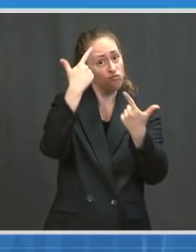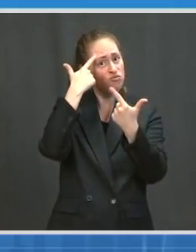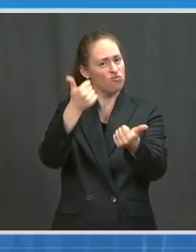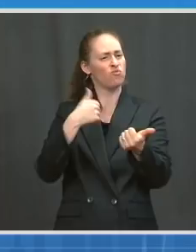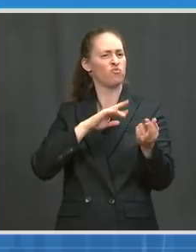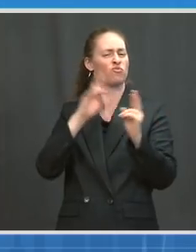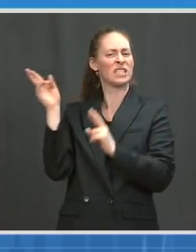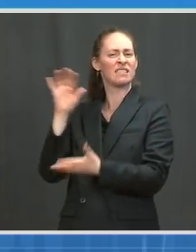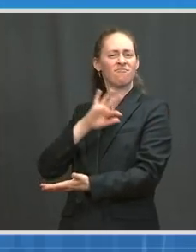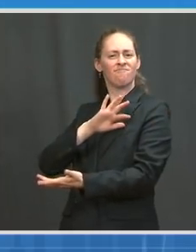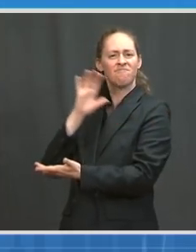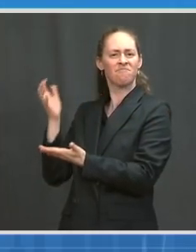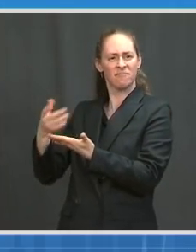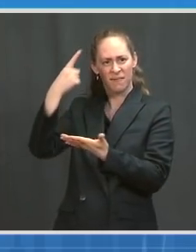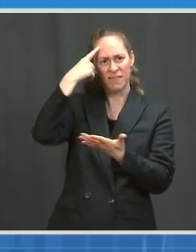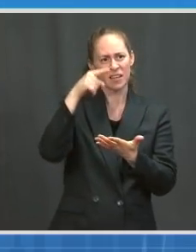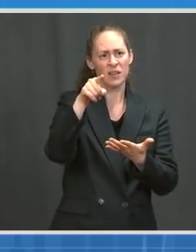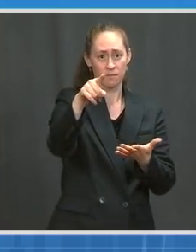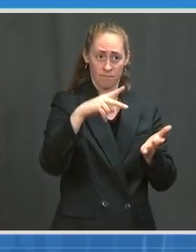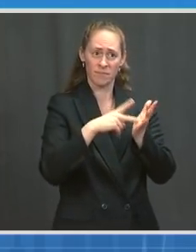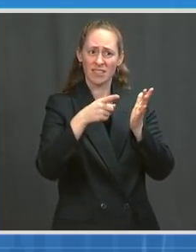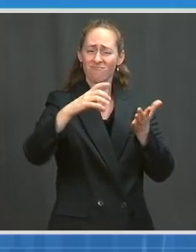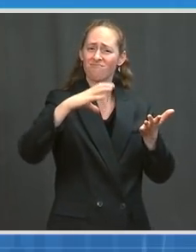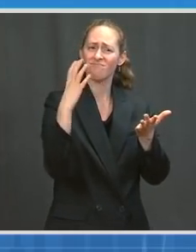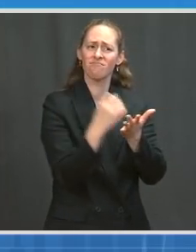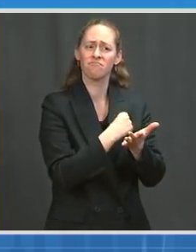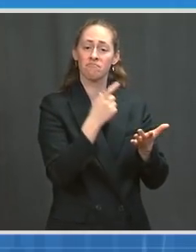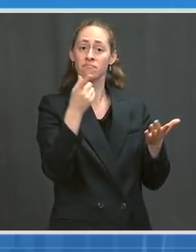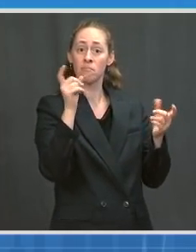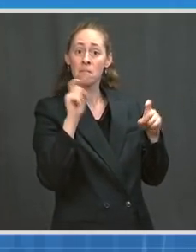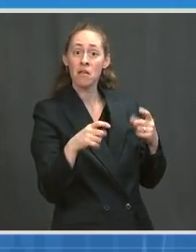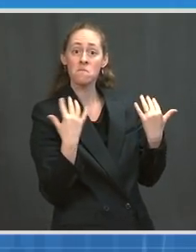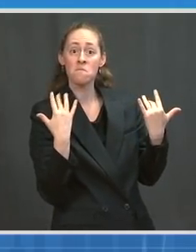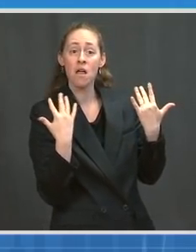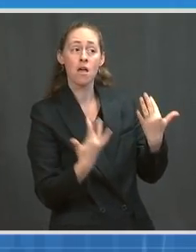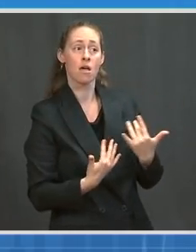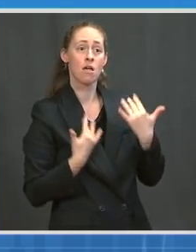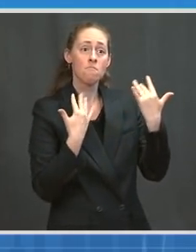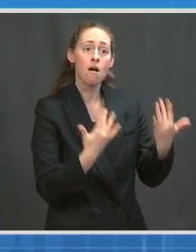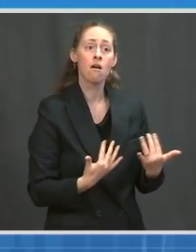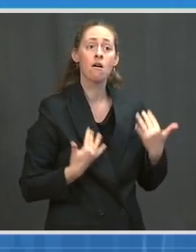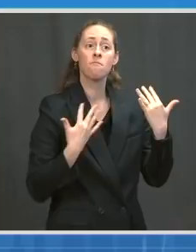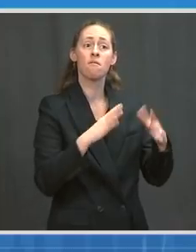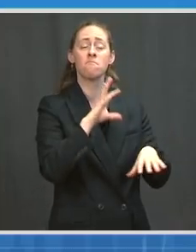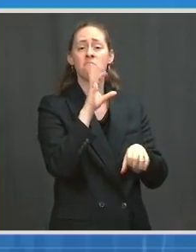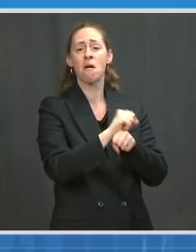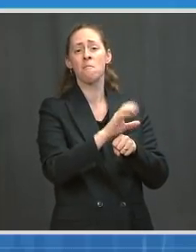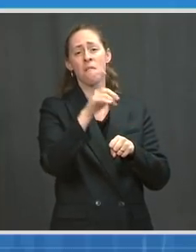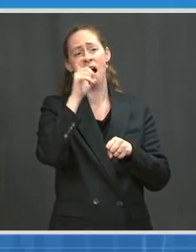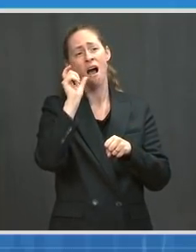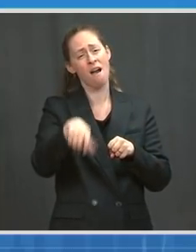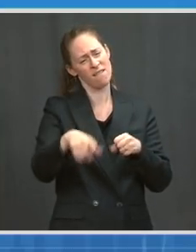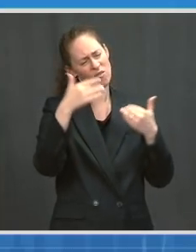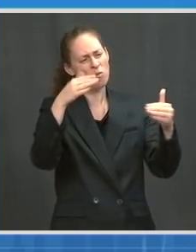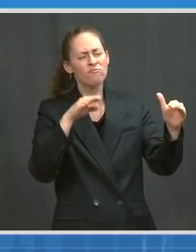without an appointment at the majority of our nearly 40,000 local pharmacy locations nationwide. Need a ride?